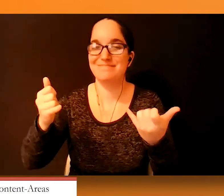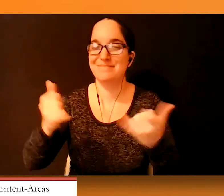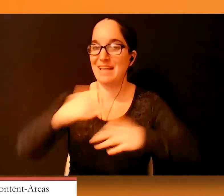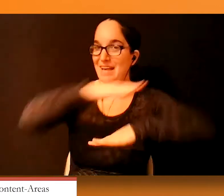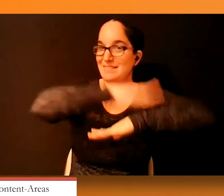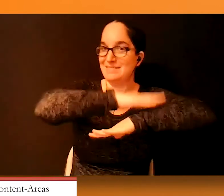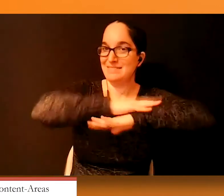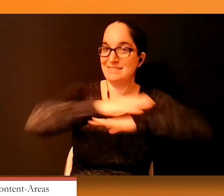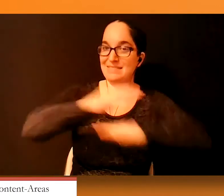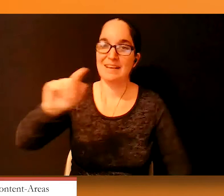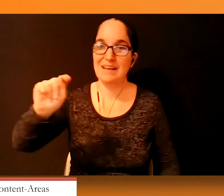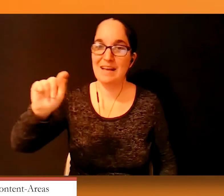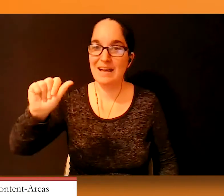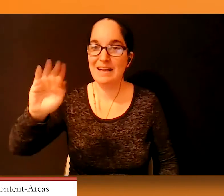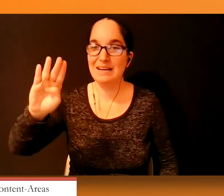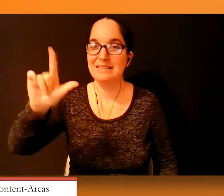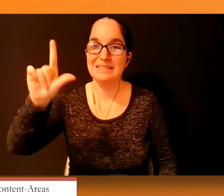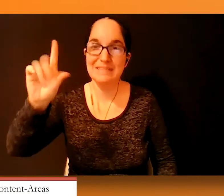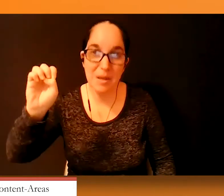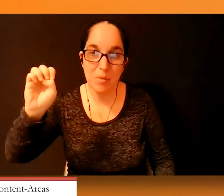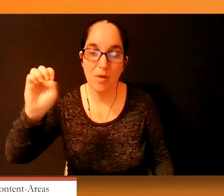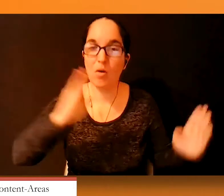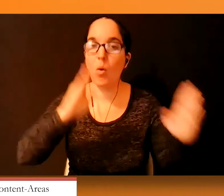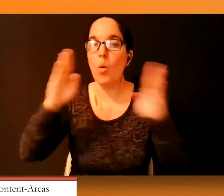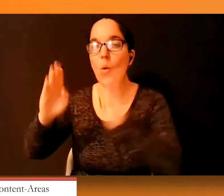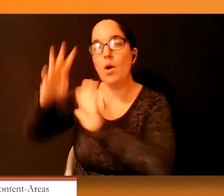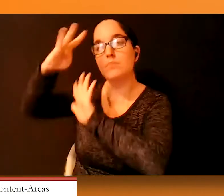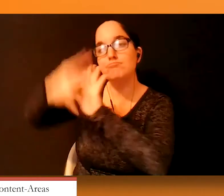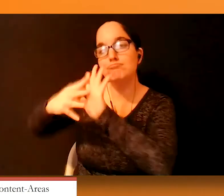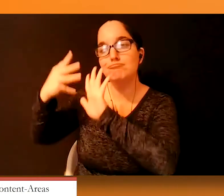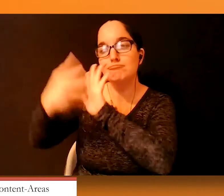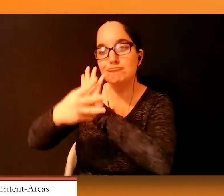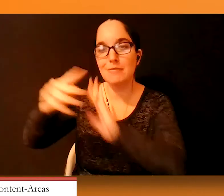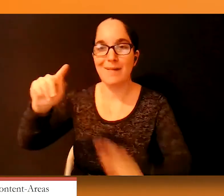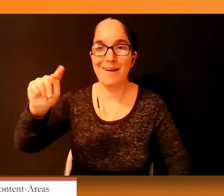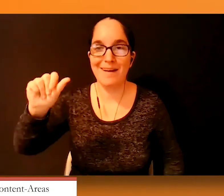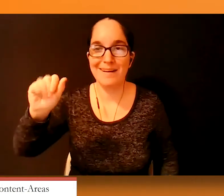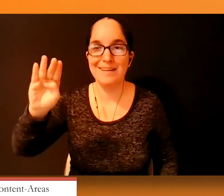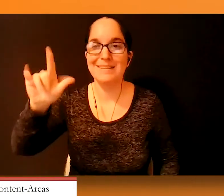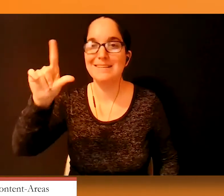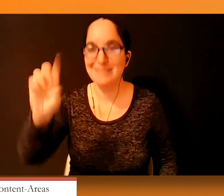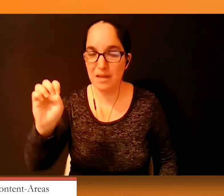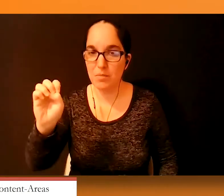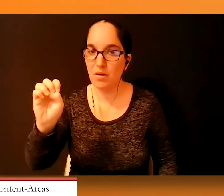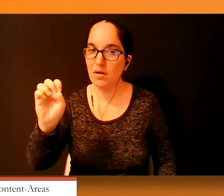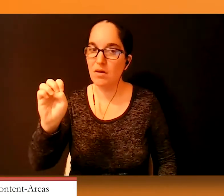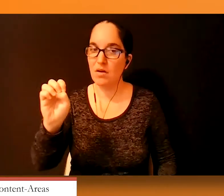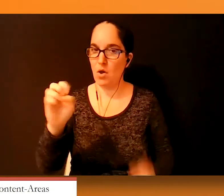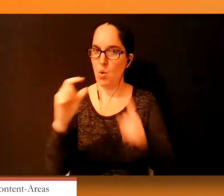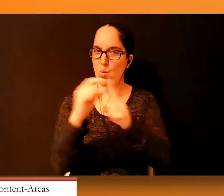So, we not only have to teach them these domain-specific words, which are very important, and they have to know in order to read and understand their text.